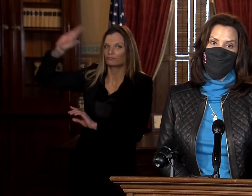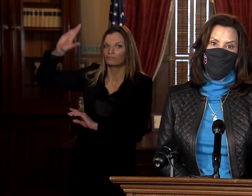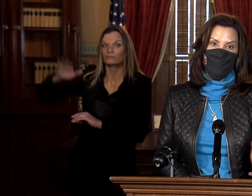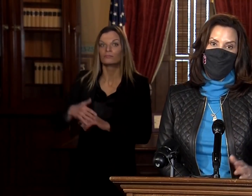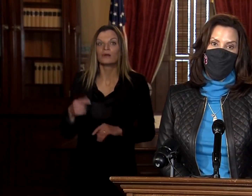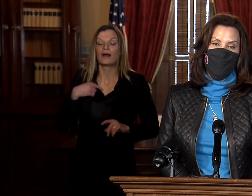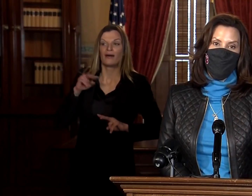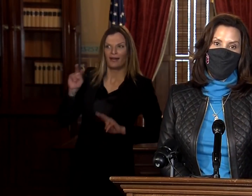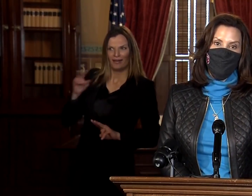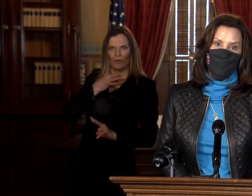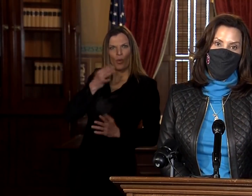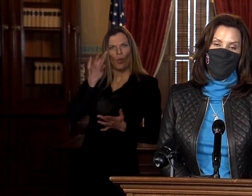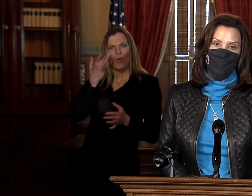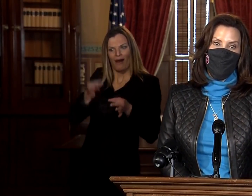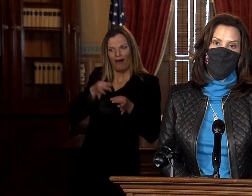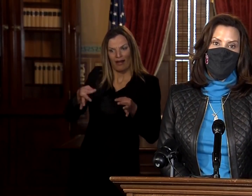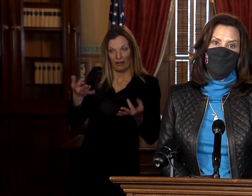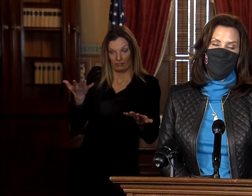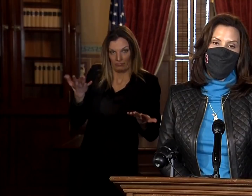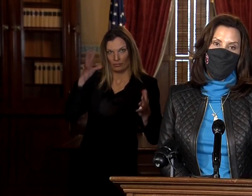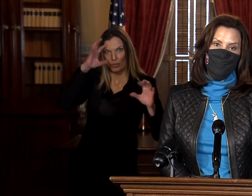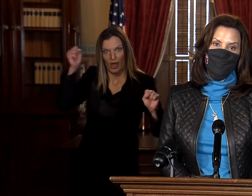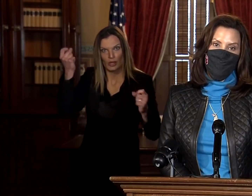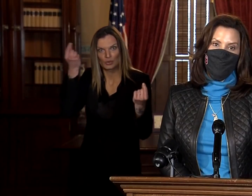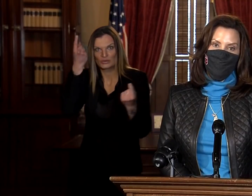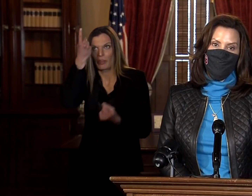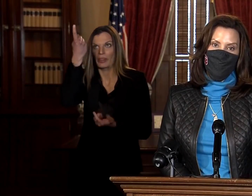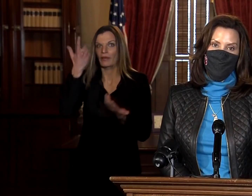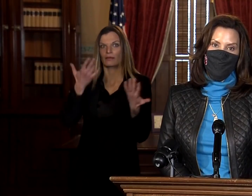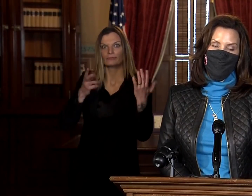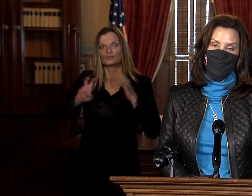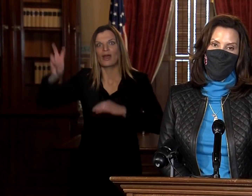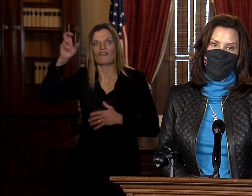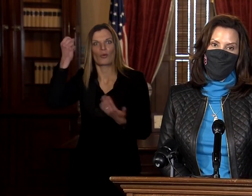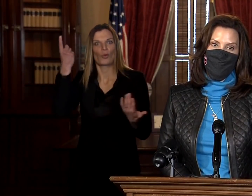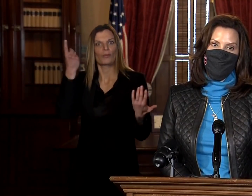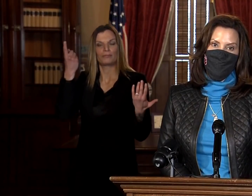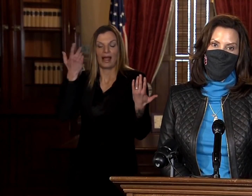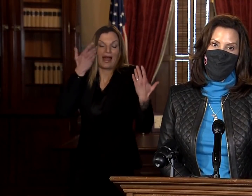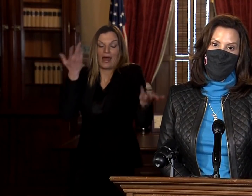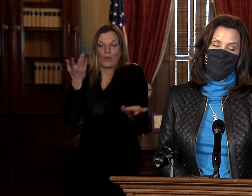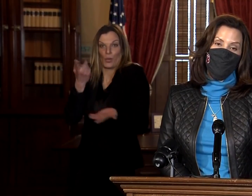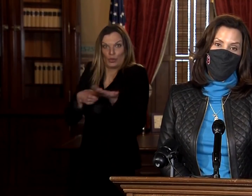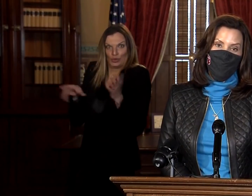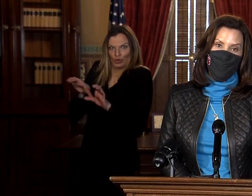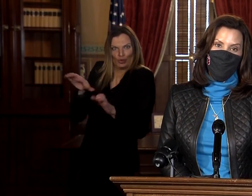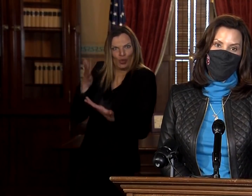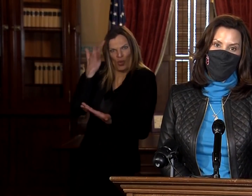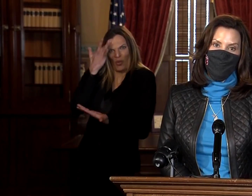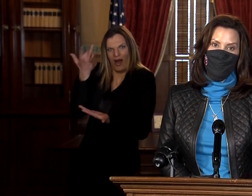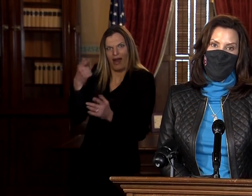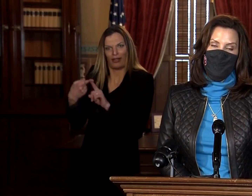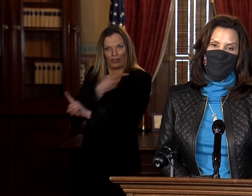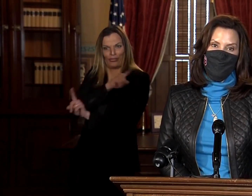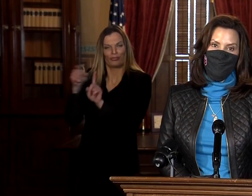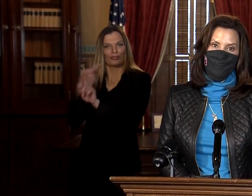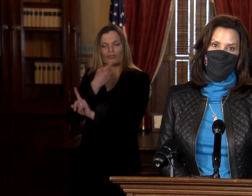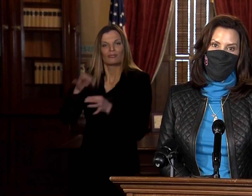dollars, this delay caused by the president’s travel or what, the president’s travel or what, I don’t really know why they I don’t really know why they delayed so long, is going to delayed so long, is going to cost Michiganders a week, and so